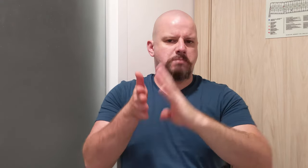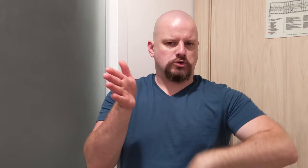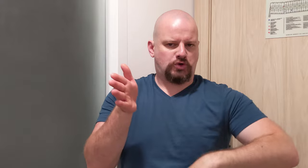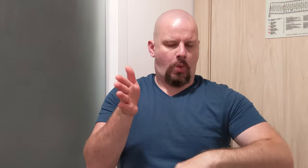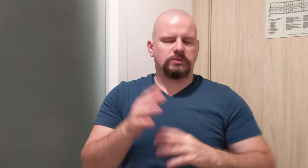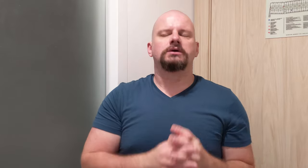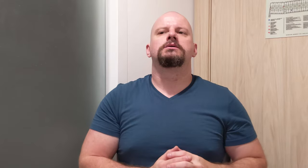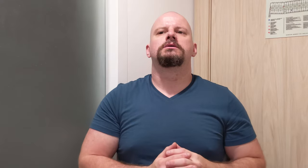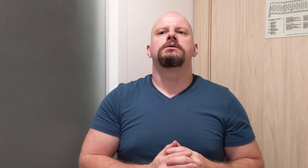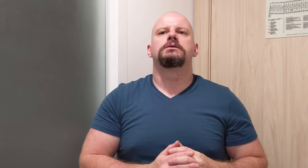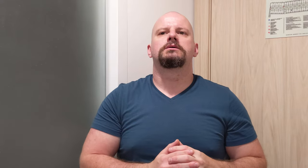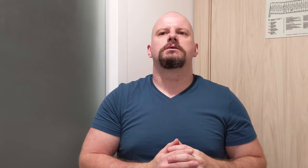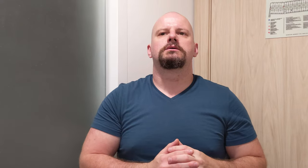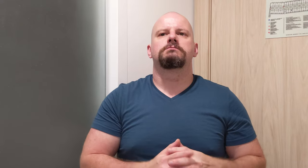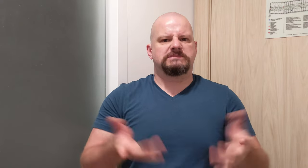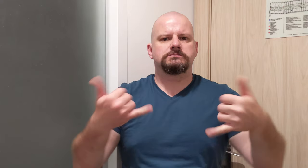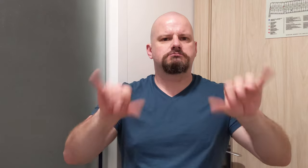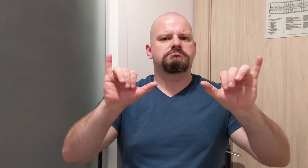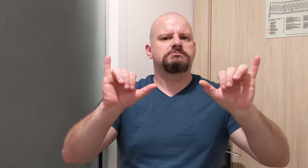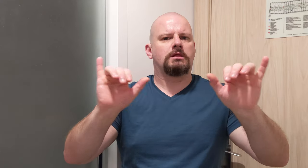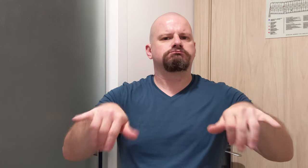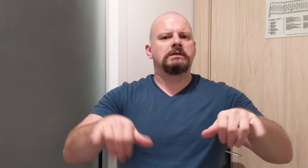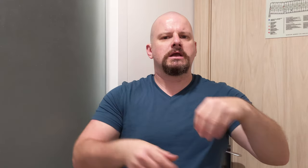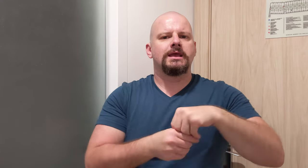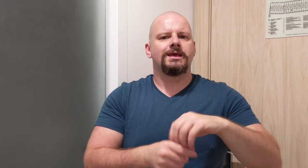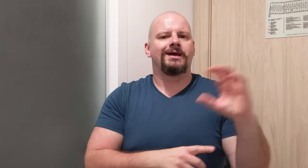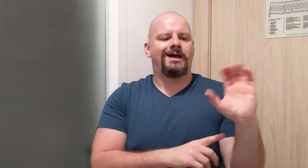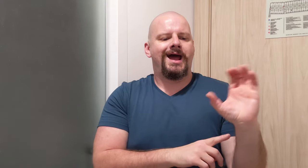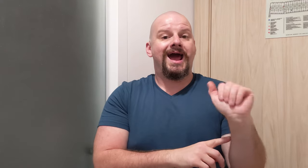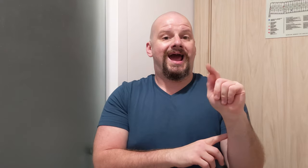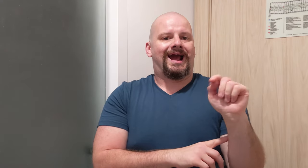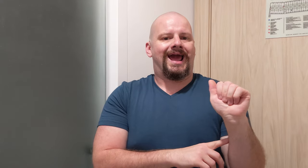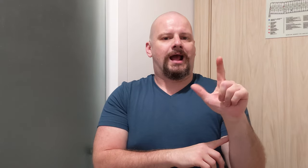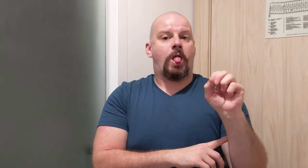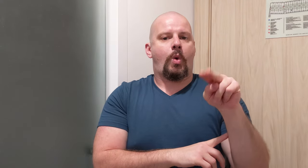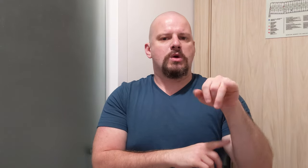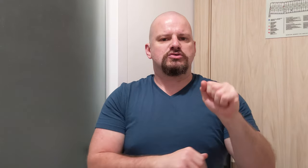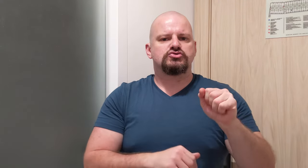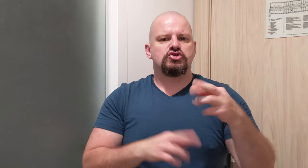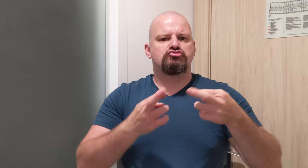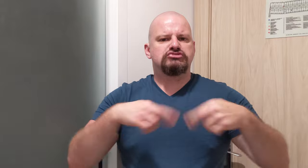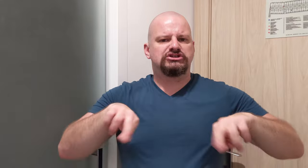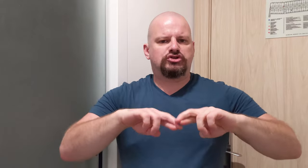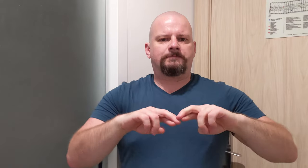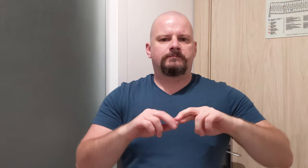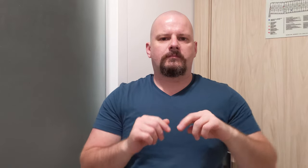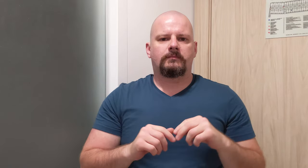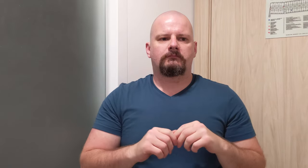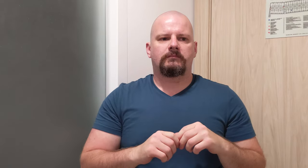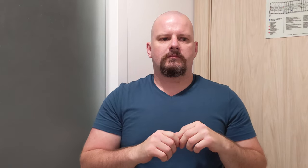It's still in Catalonia region.